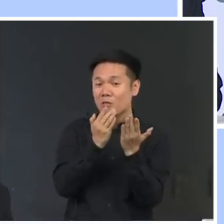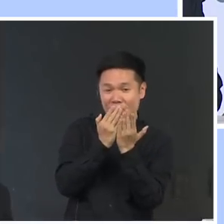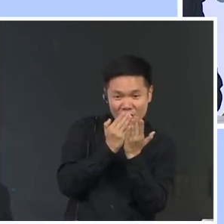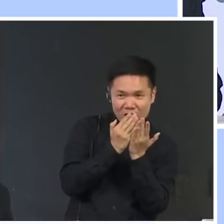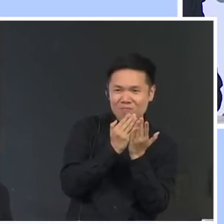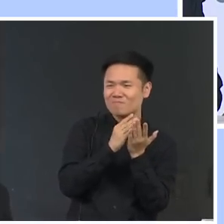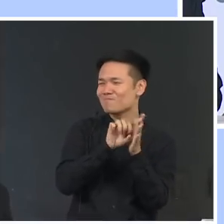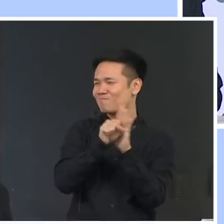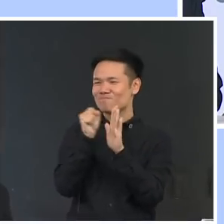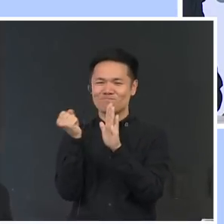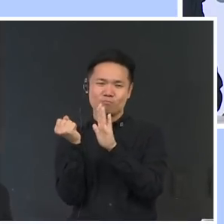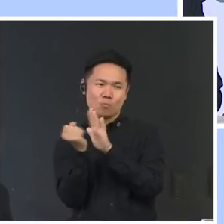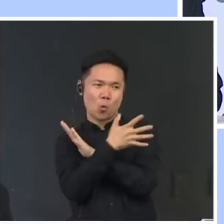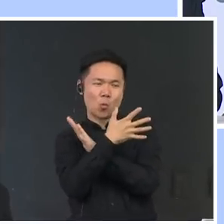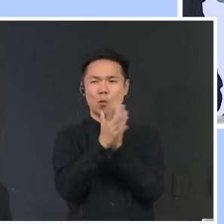Milan, there was the Milan conference